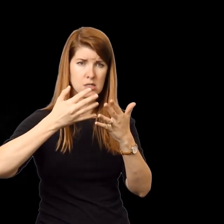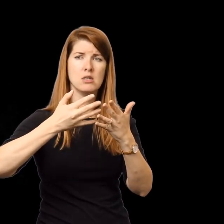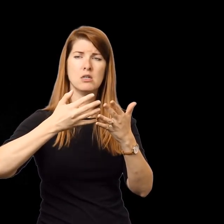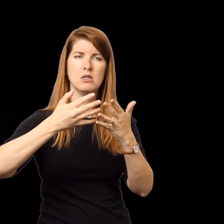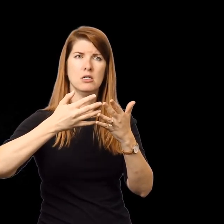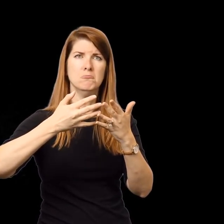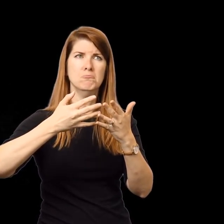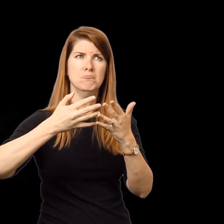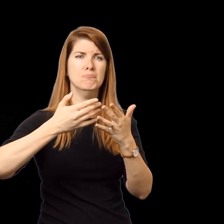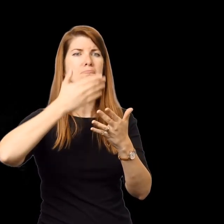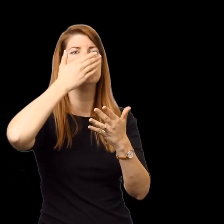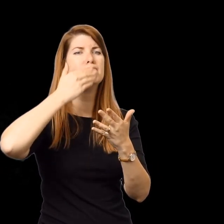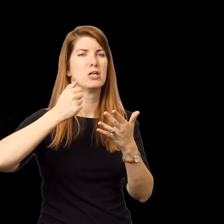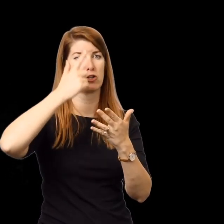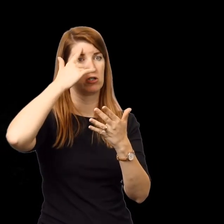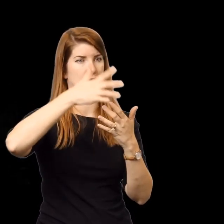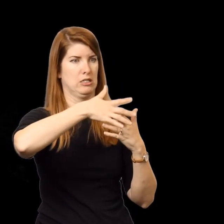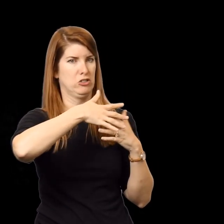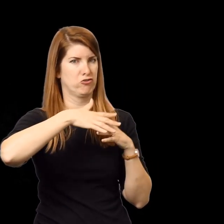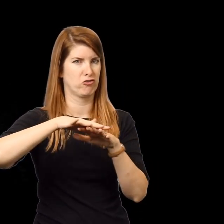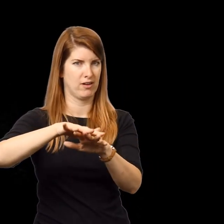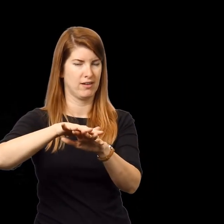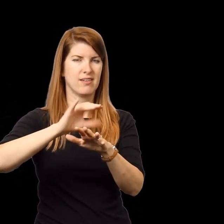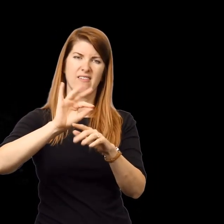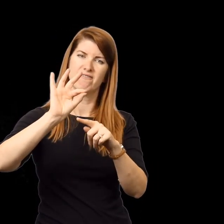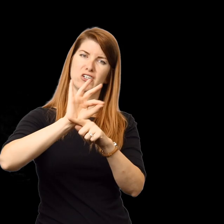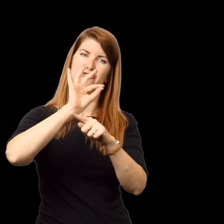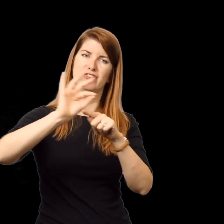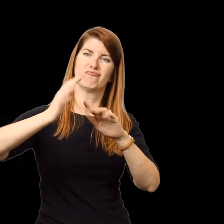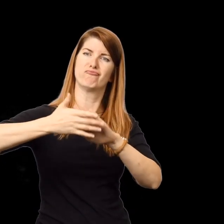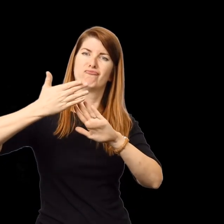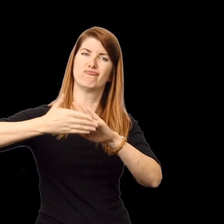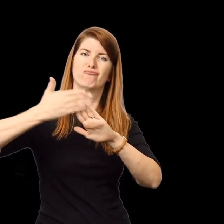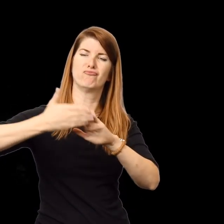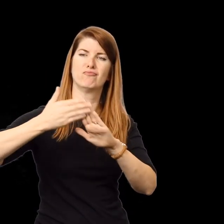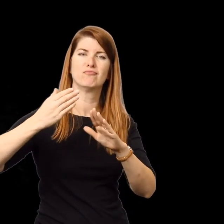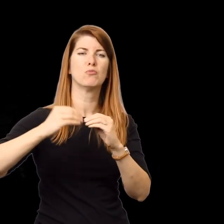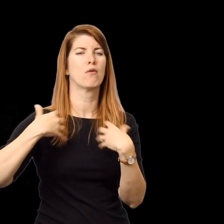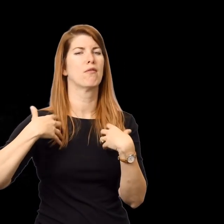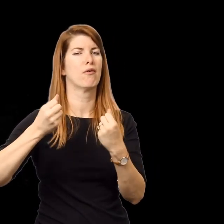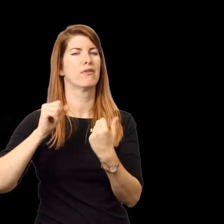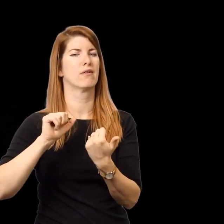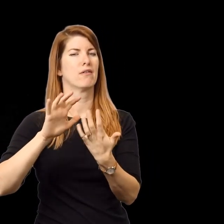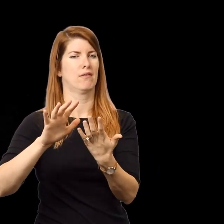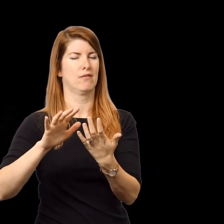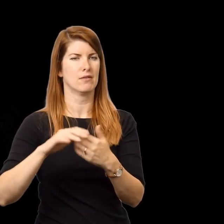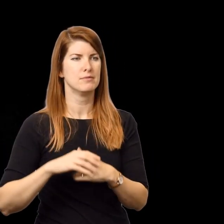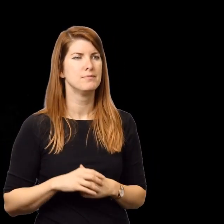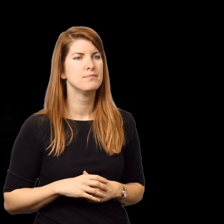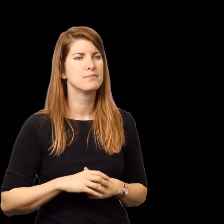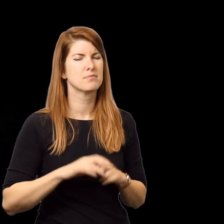to be better integrated and then function in a more healthy way overall,